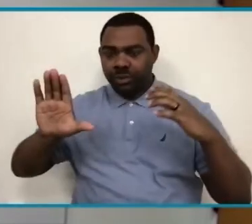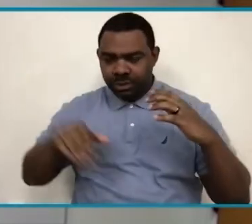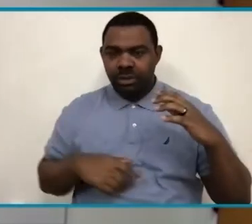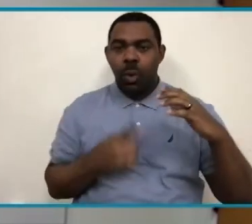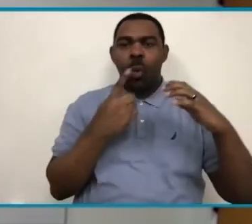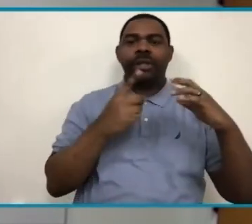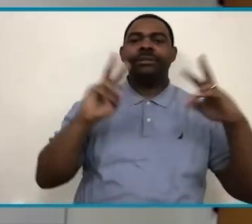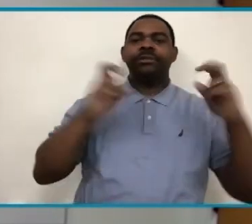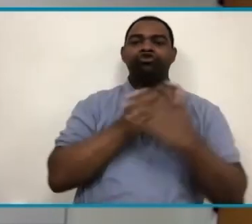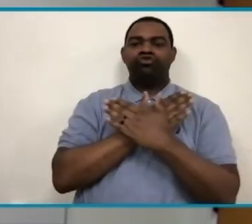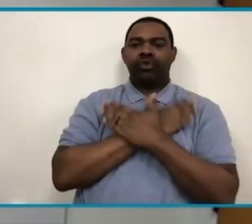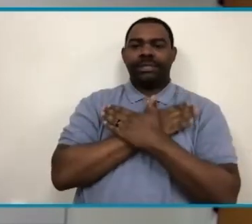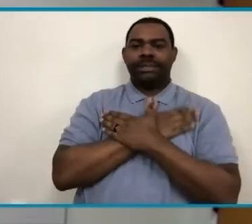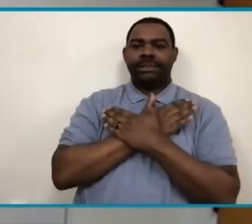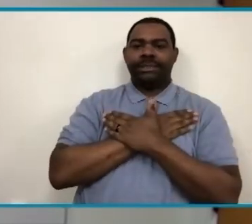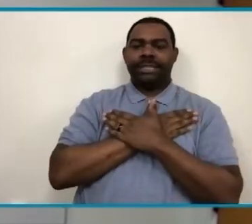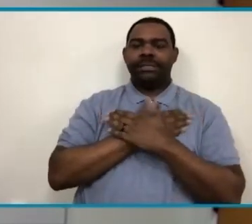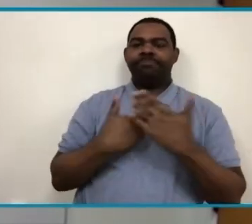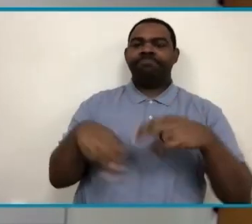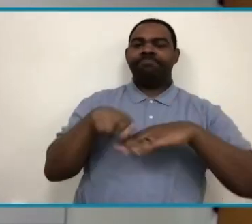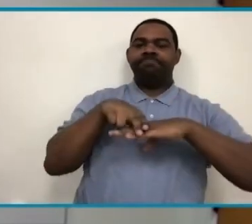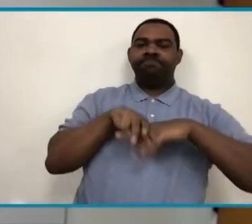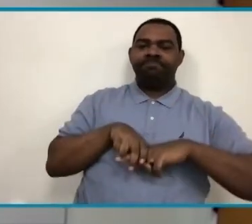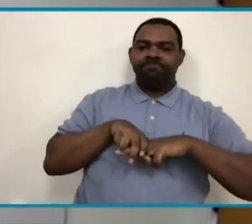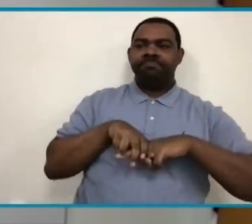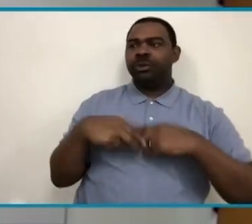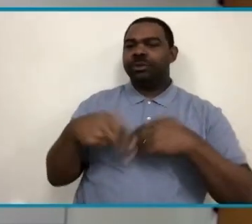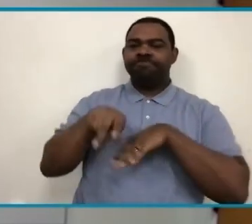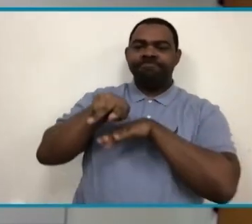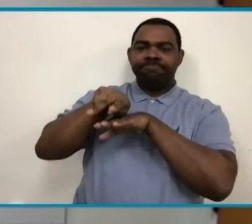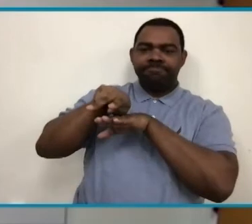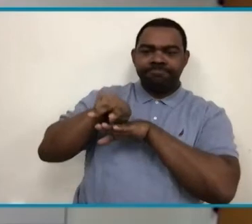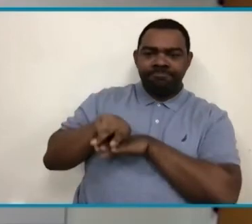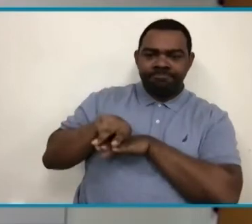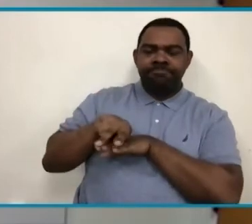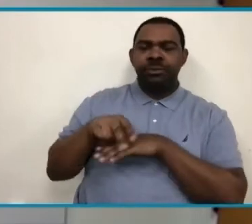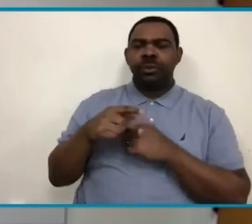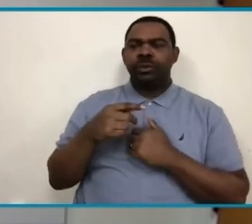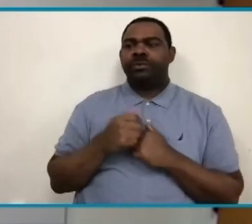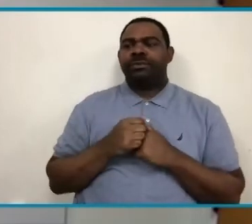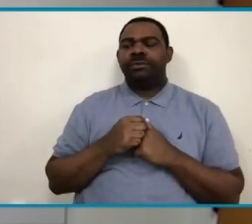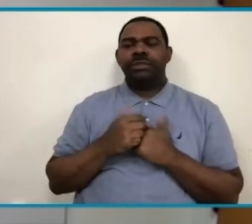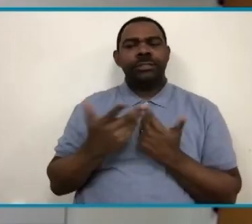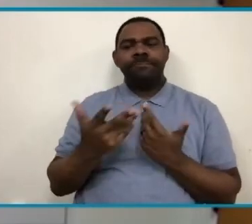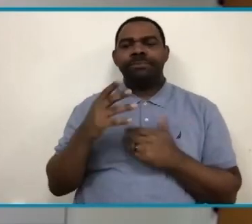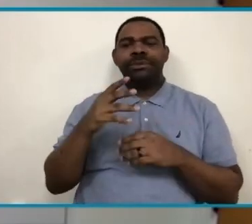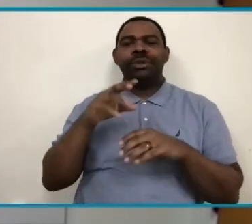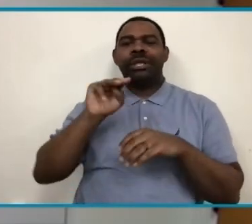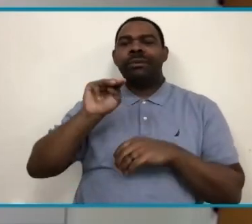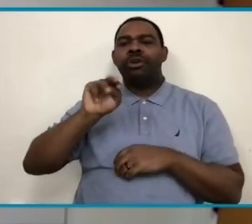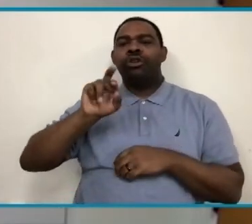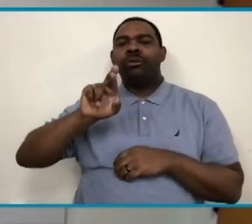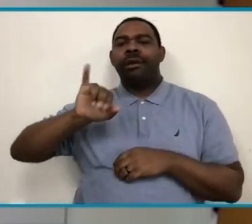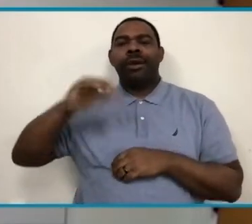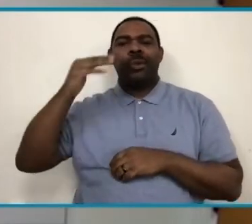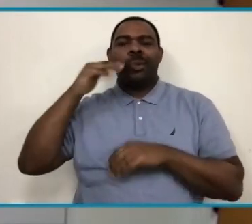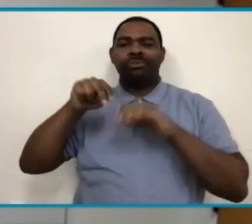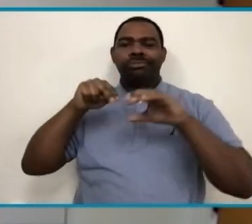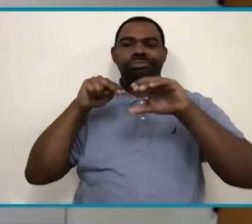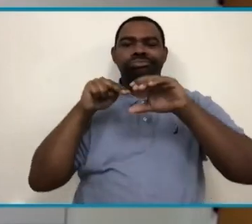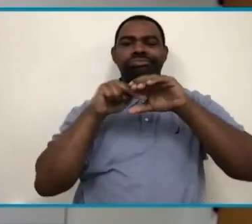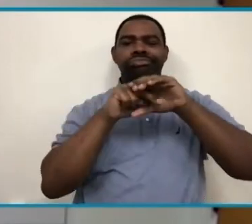So we're just having people lay down in a MRI scanner for say eight minutes or so and